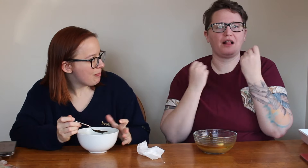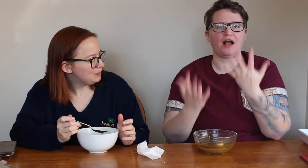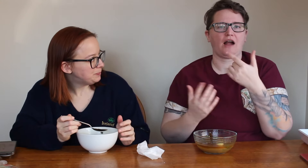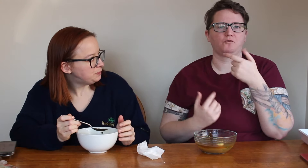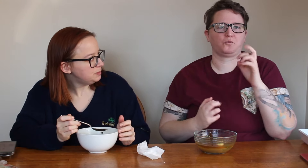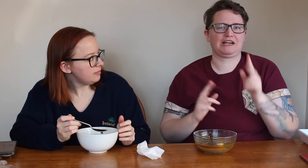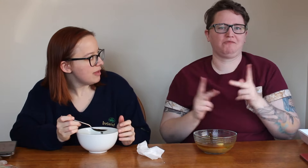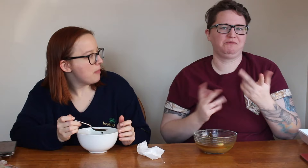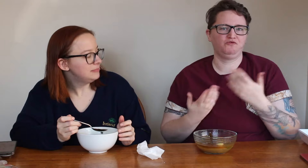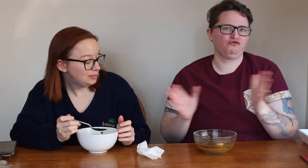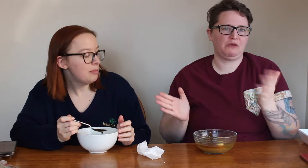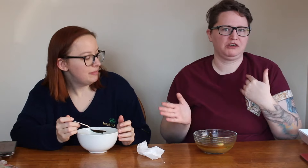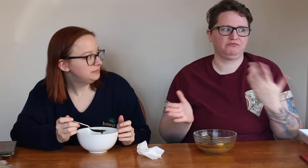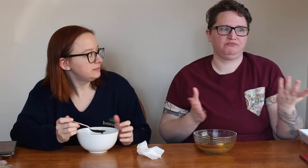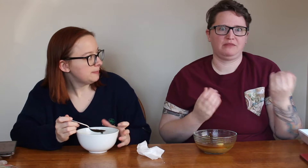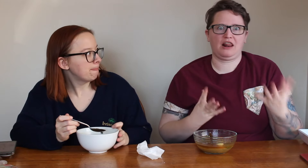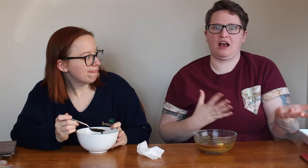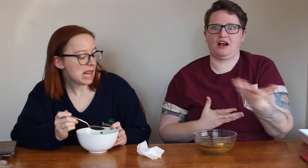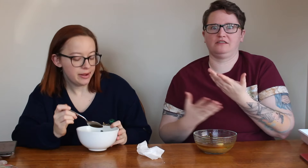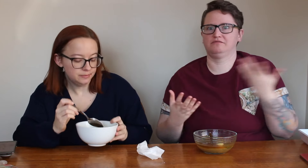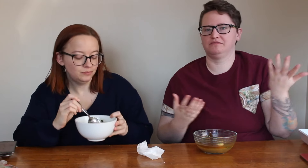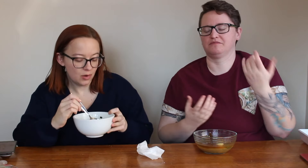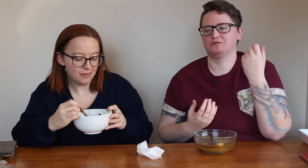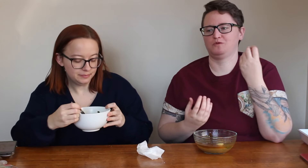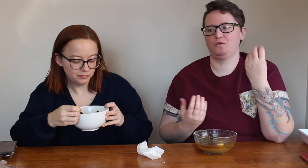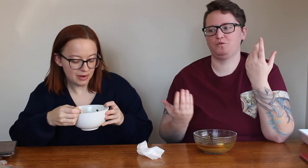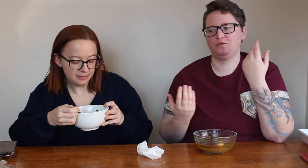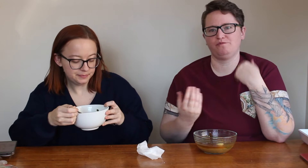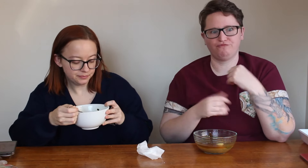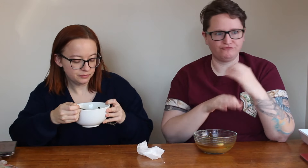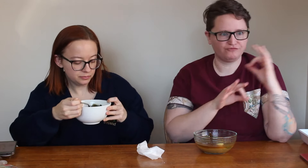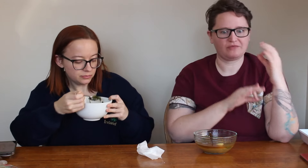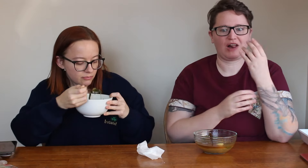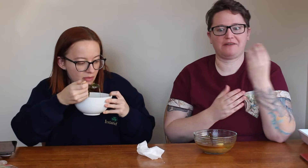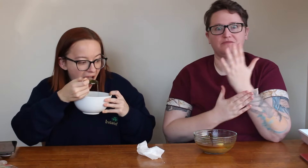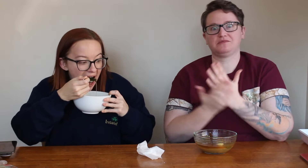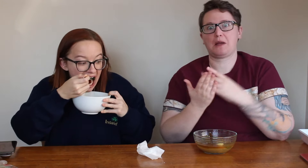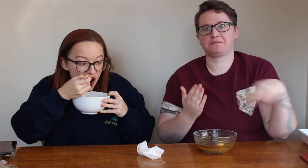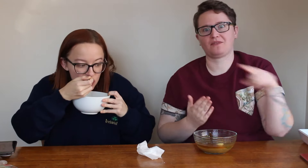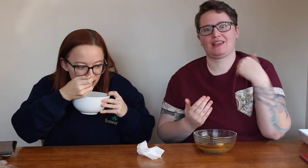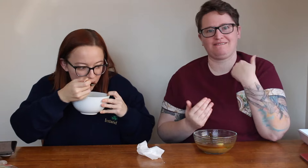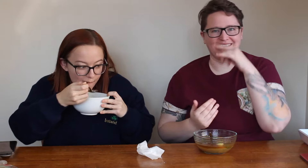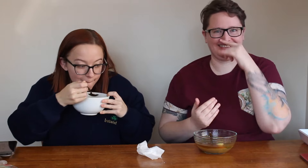Kind of at the same time it's big yet it's small. I think for us